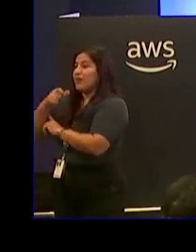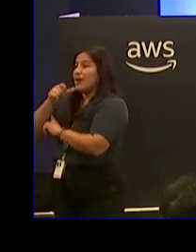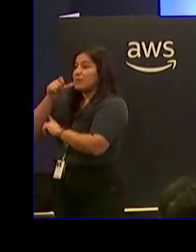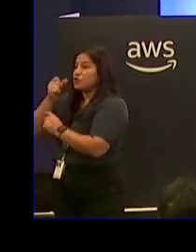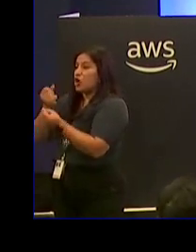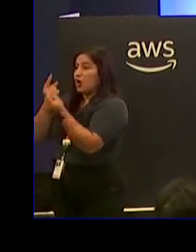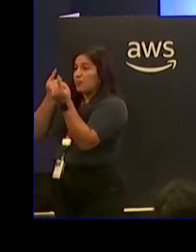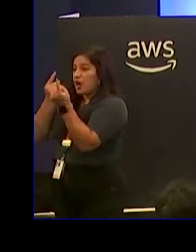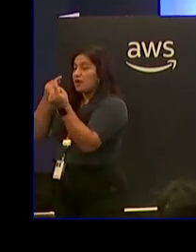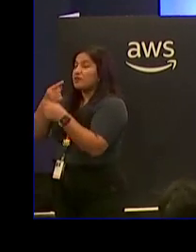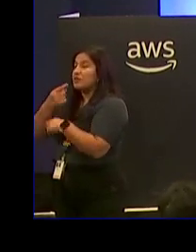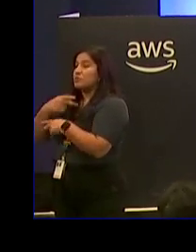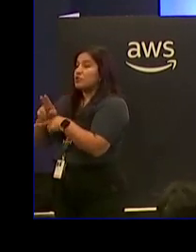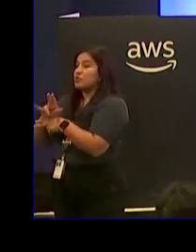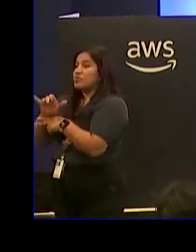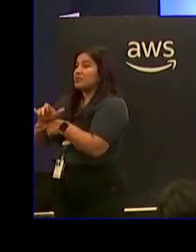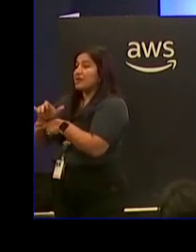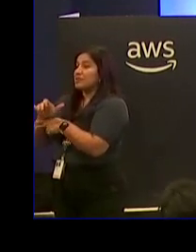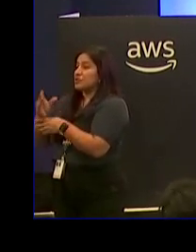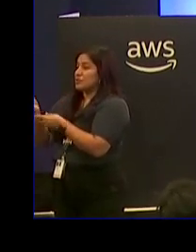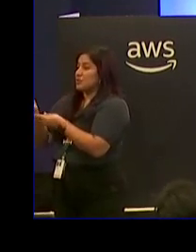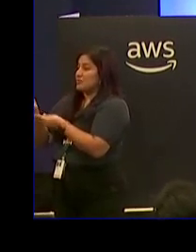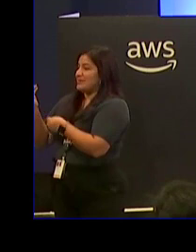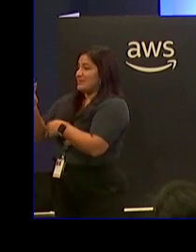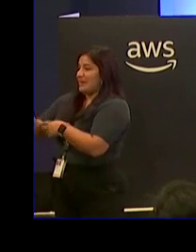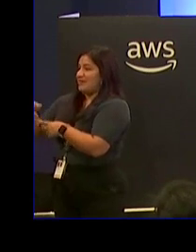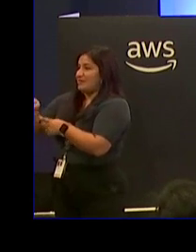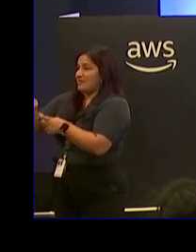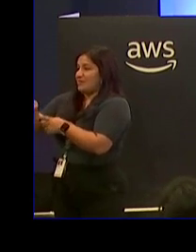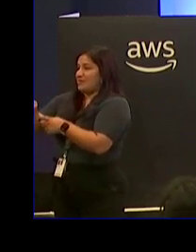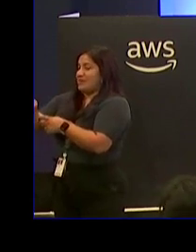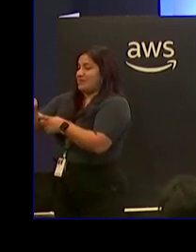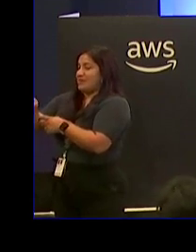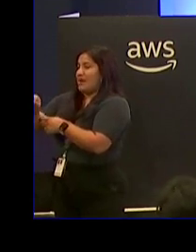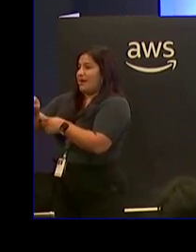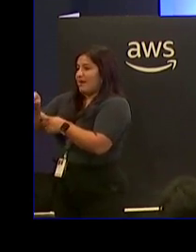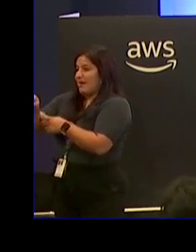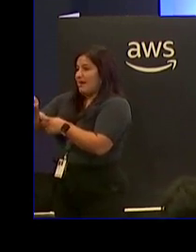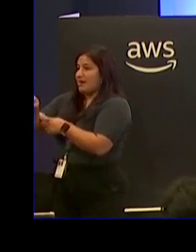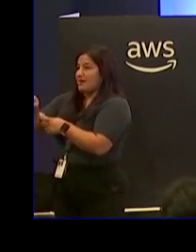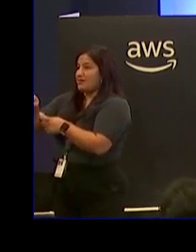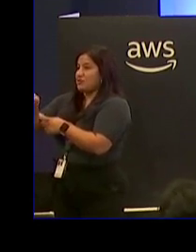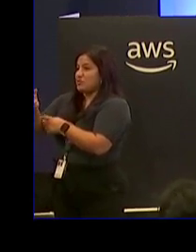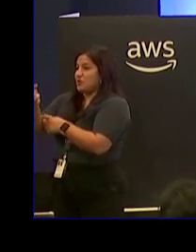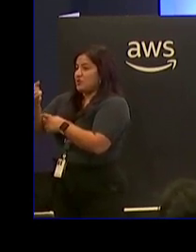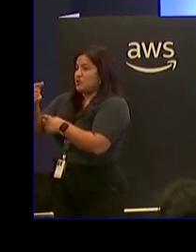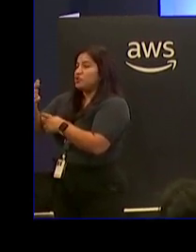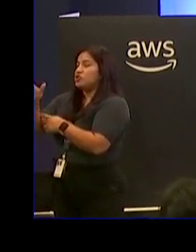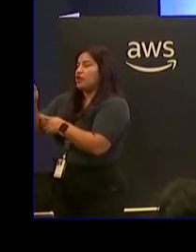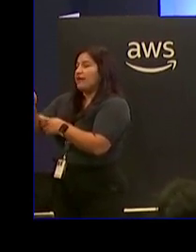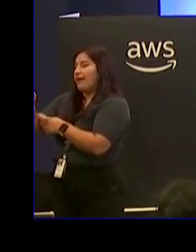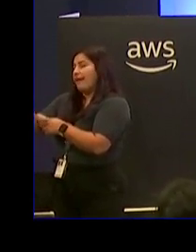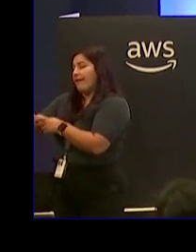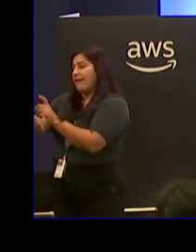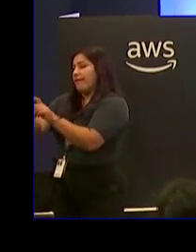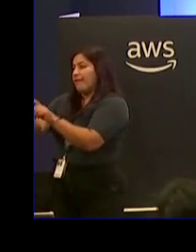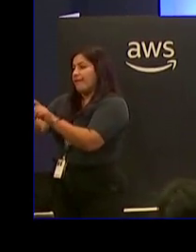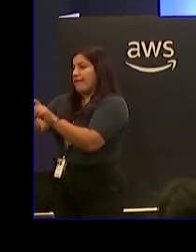give it a generated text input from the Gen AI language foundation model